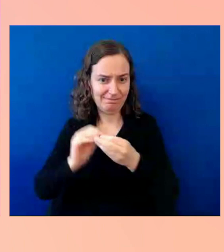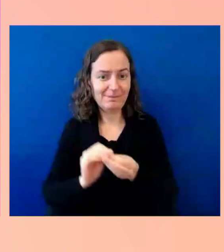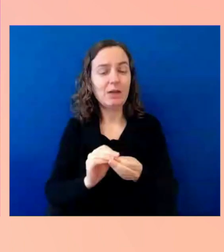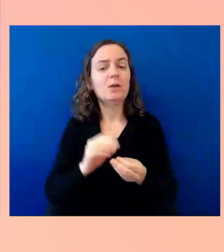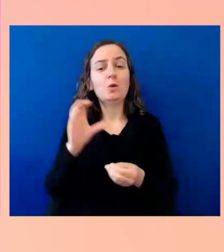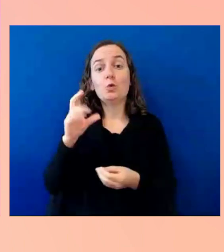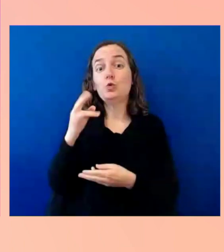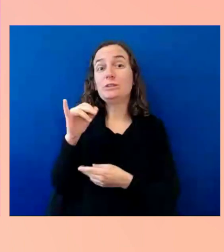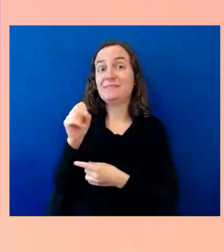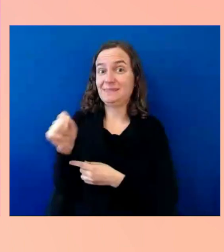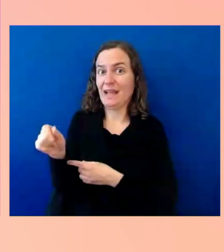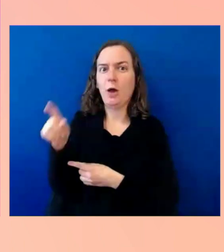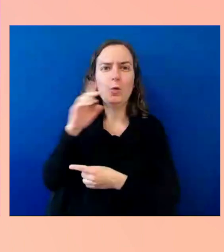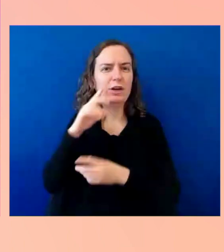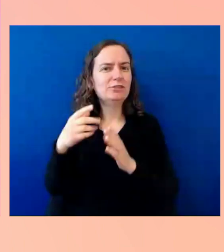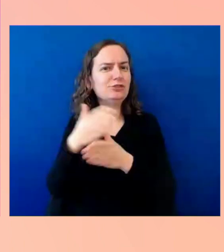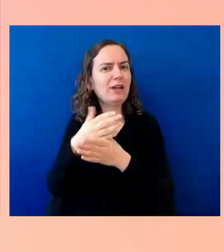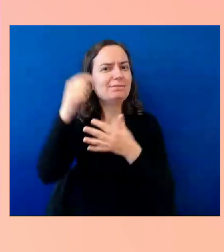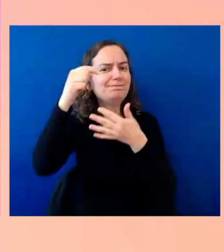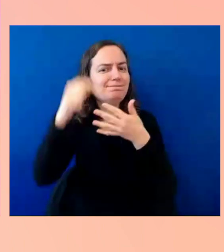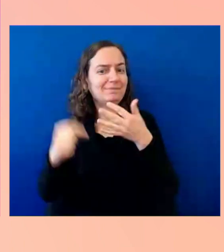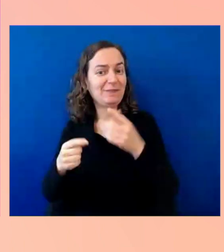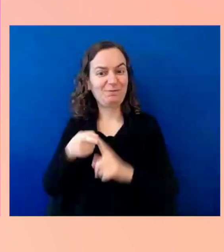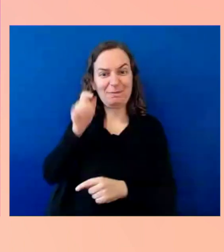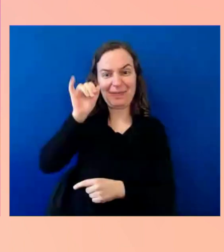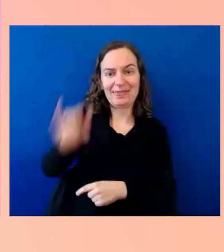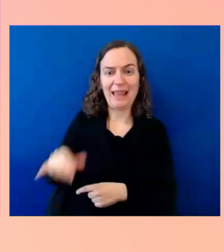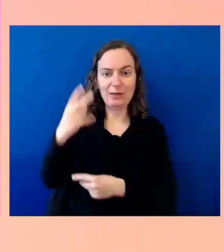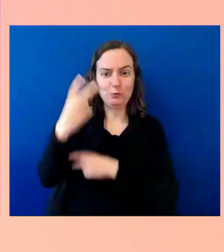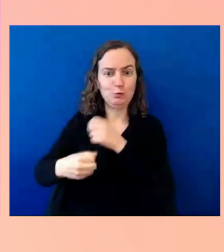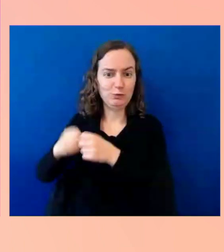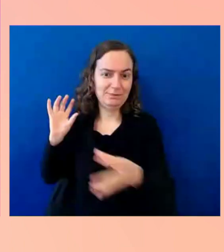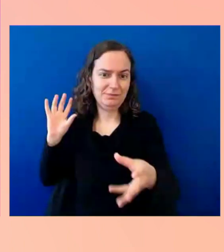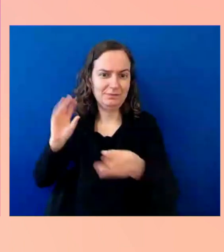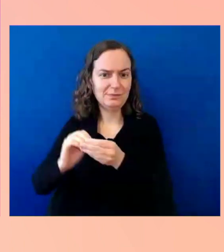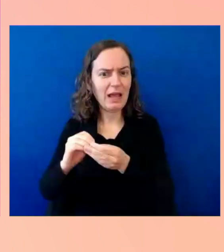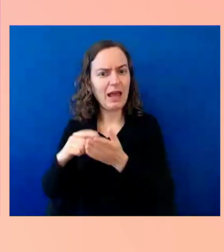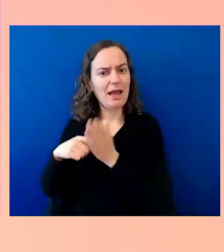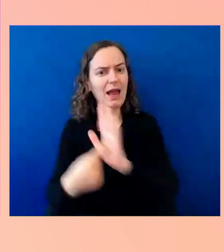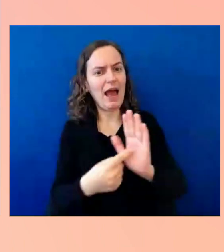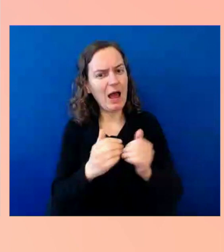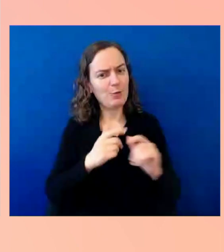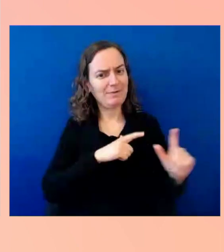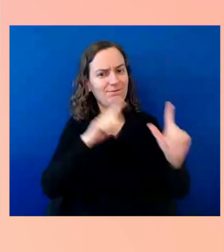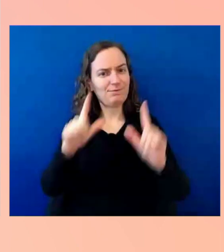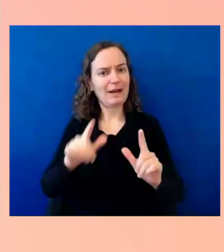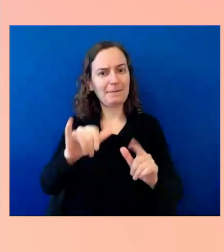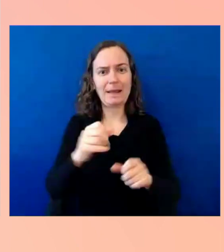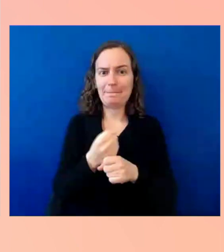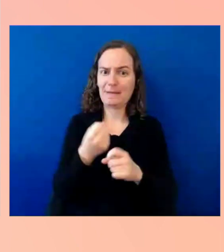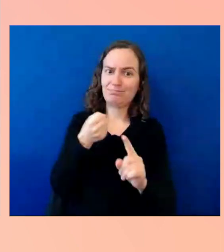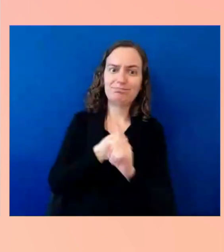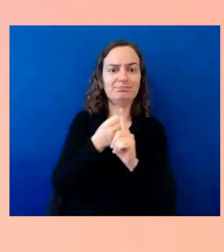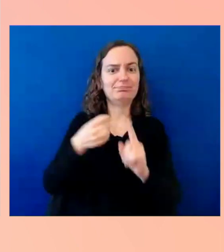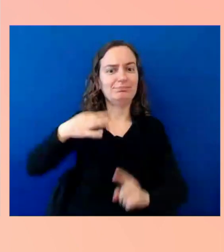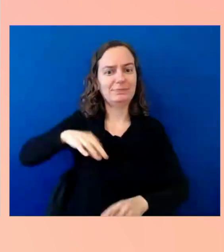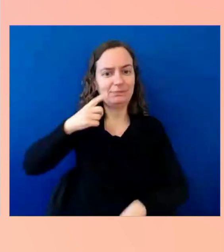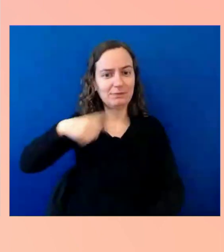how we frame that learning to make a difference. I'm happy to share that. But first, I want to define cognition,